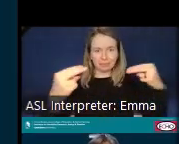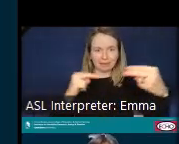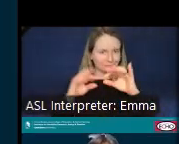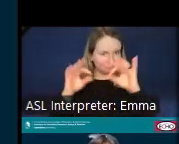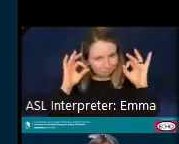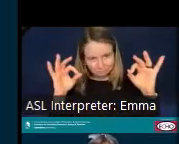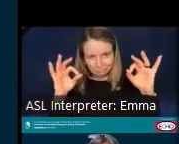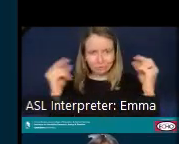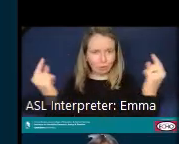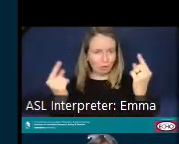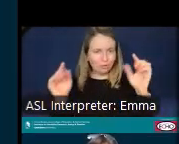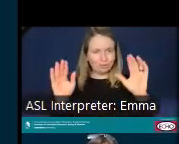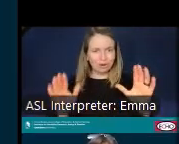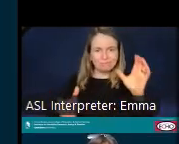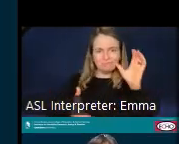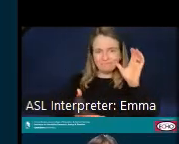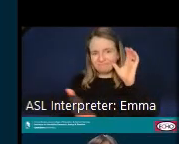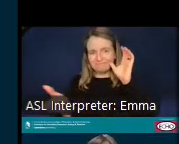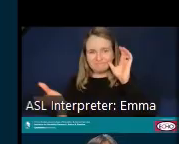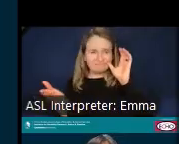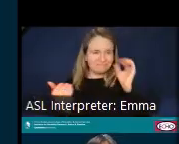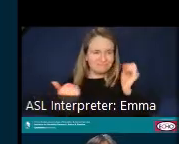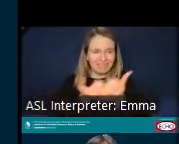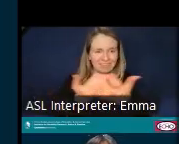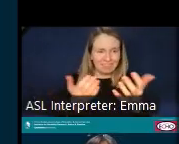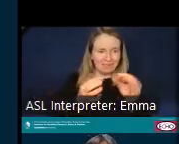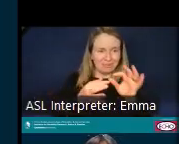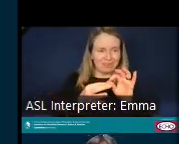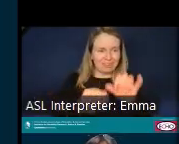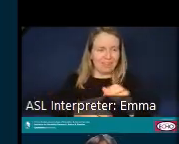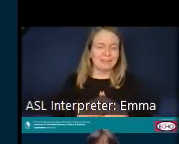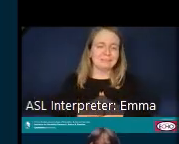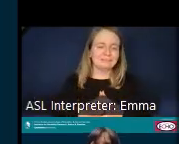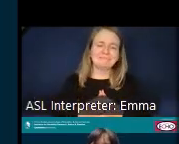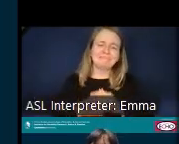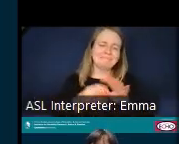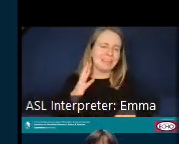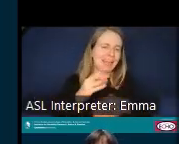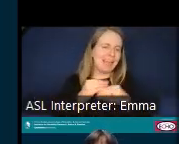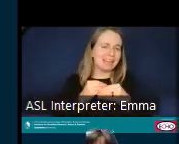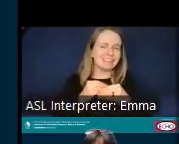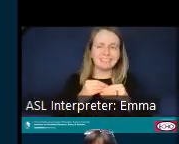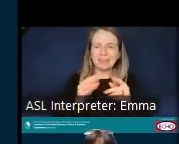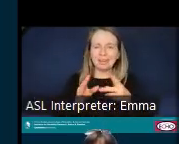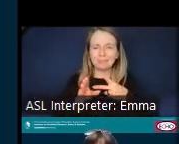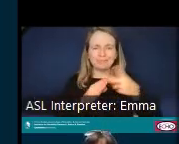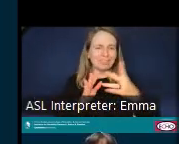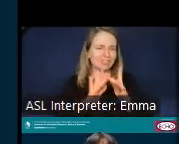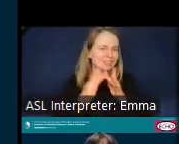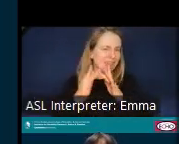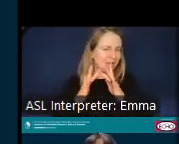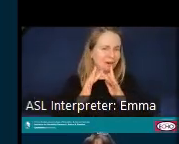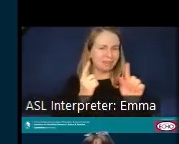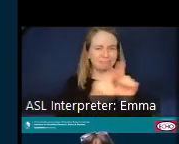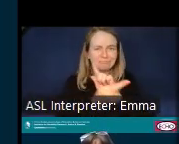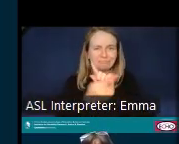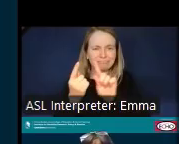always great to hear everything from that, and that just adds to our professional networking. It's always good to know that